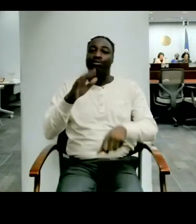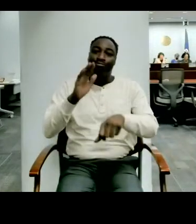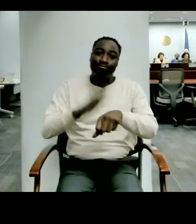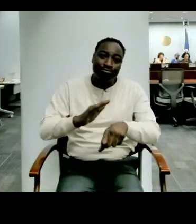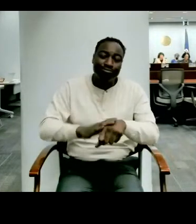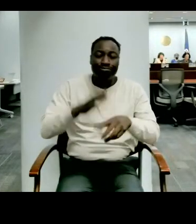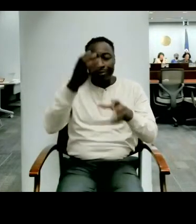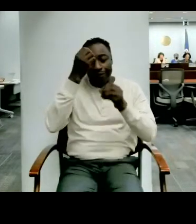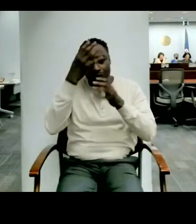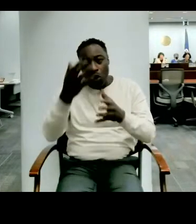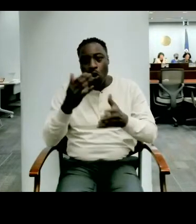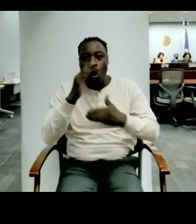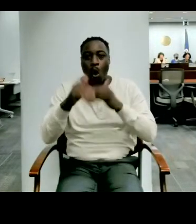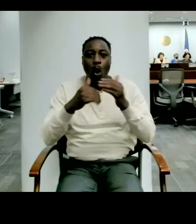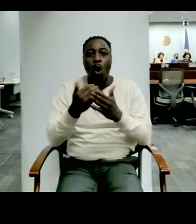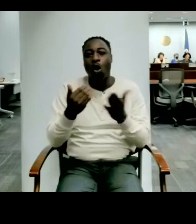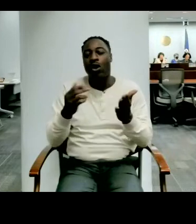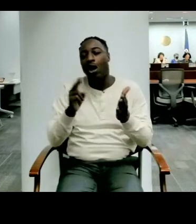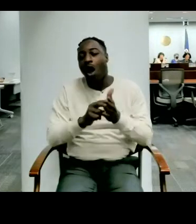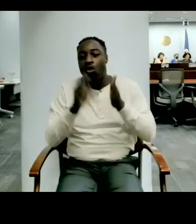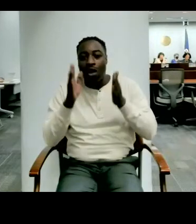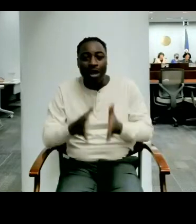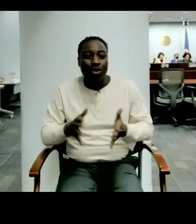these are typically Federal contractor situations. It's a mess.